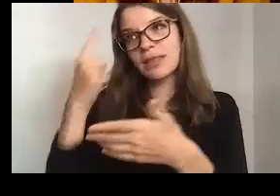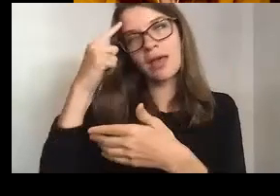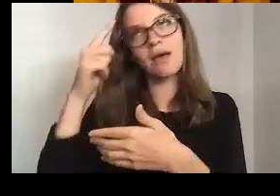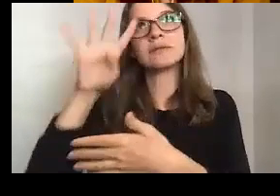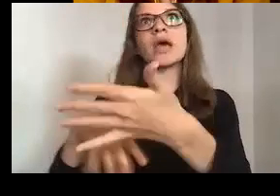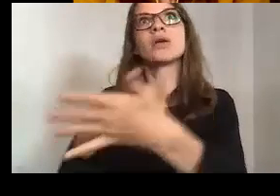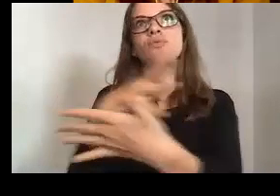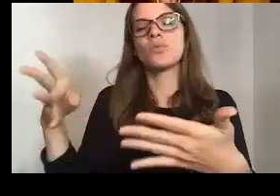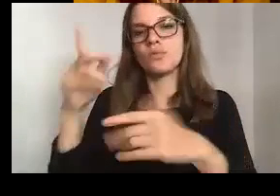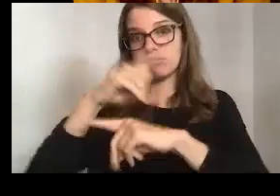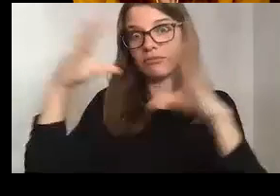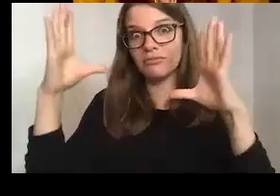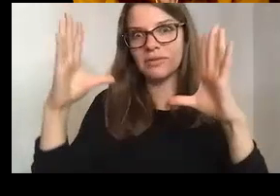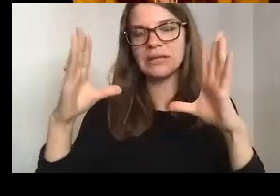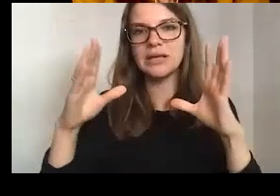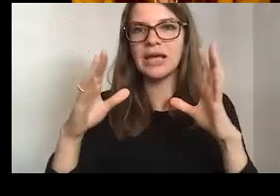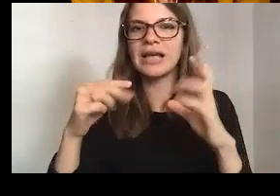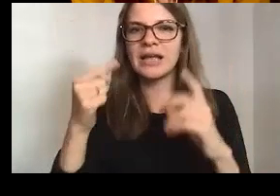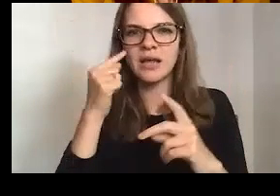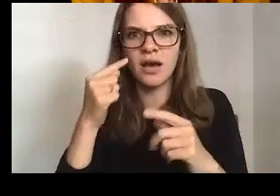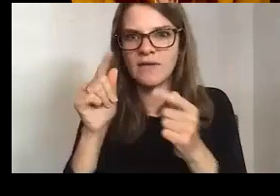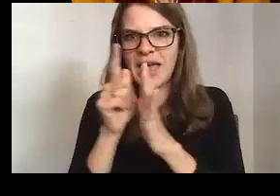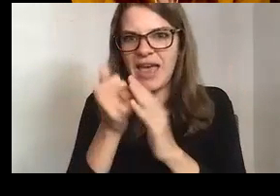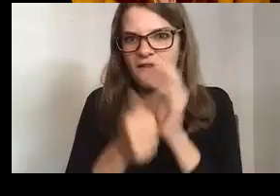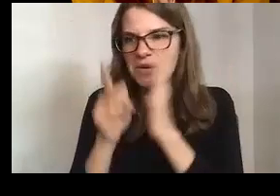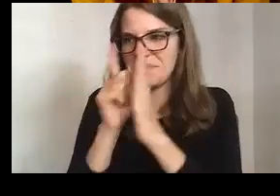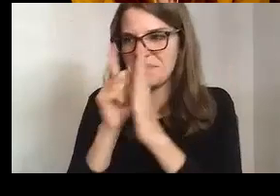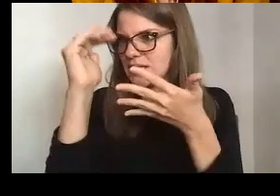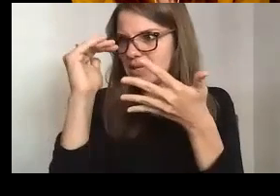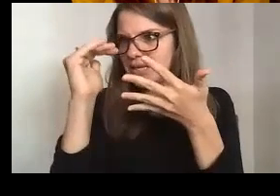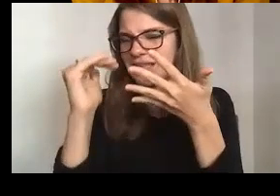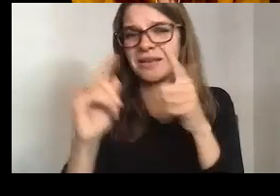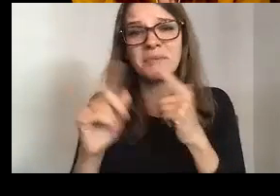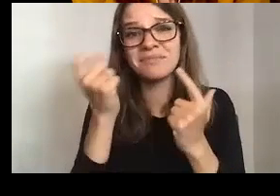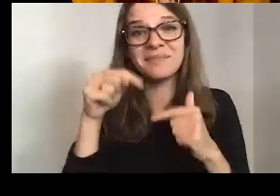really look like down to the minute and sometimes especially within this program I talked a lot with